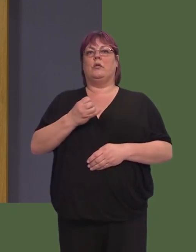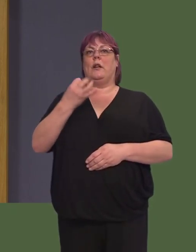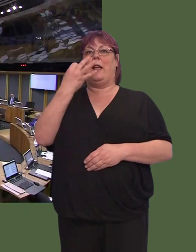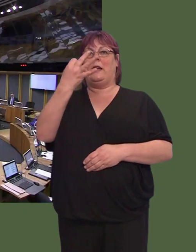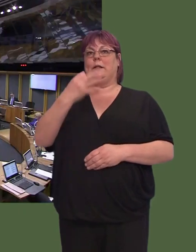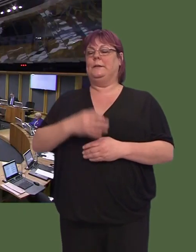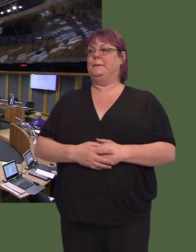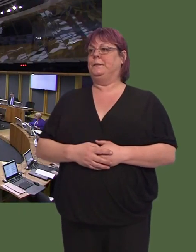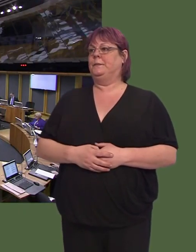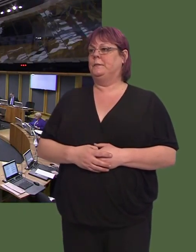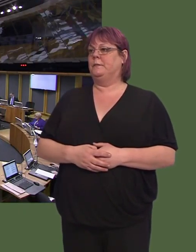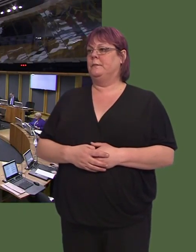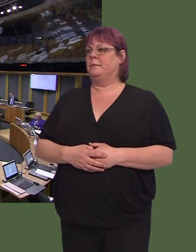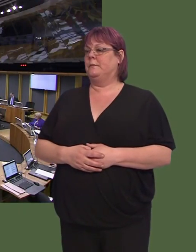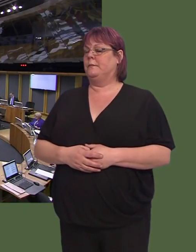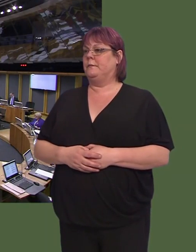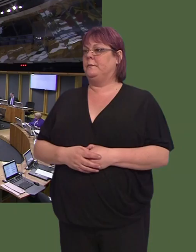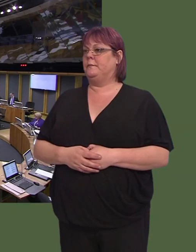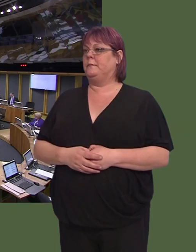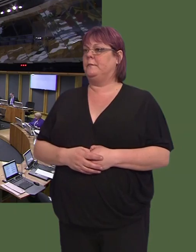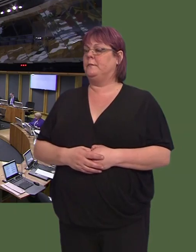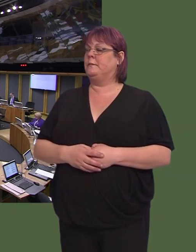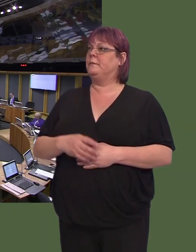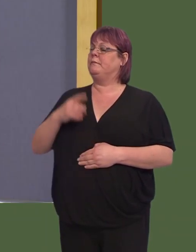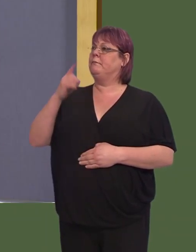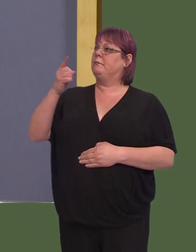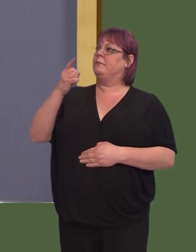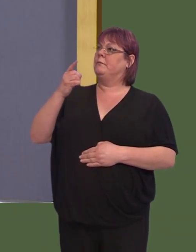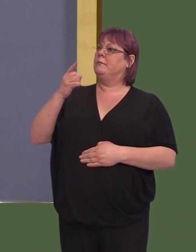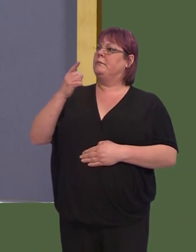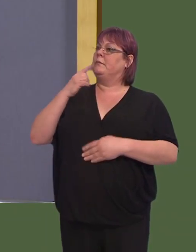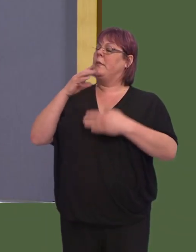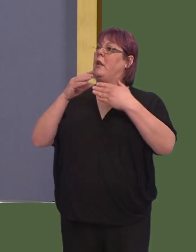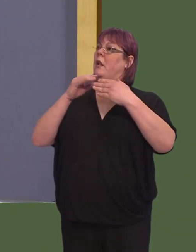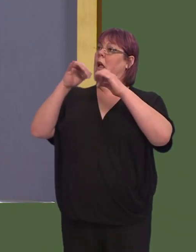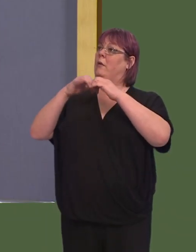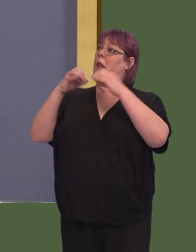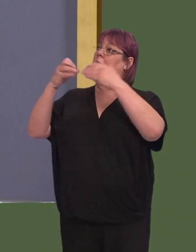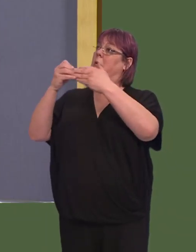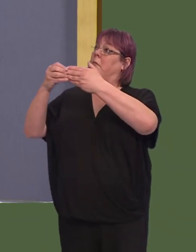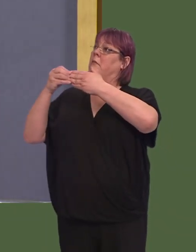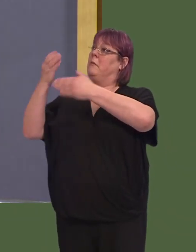A wnaiff y Prif Weinidog roi'r wybodaeth ddiweddaraf am asesiad Llywodraeth Cymru o effaith gadael yr Undeb Ewropeaidd ar Islwyn?